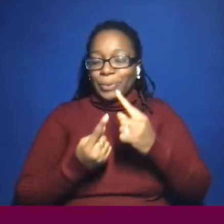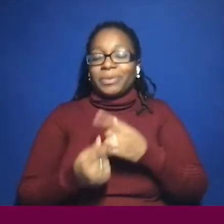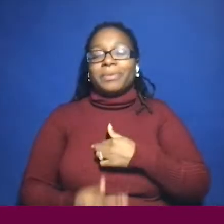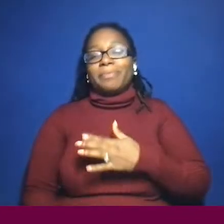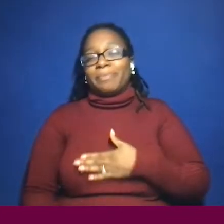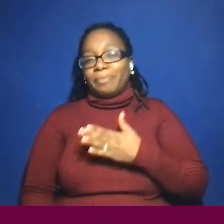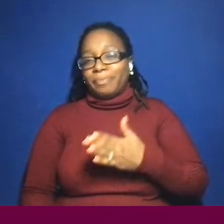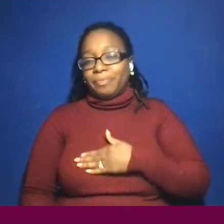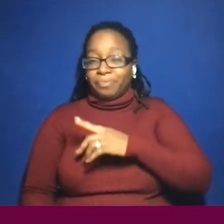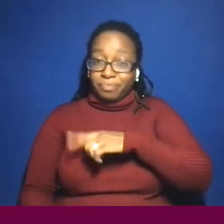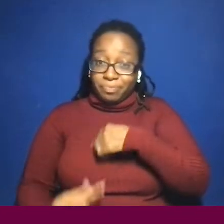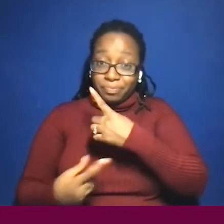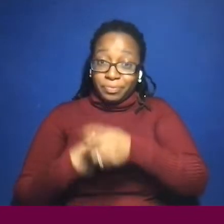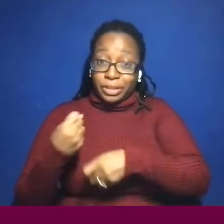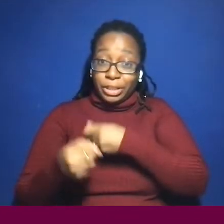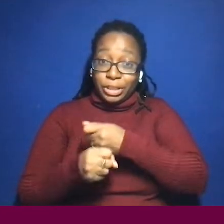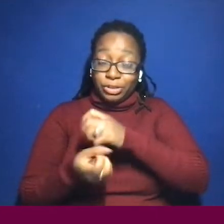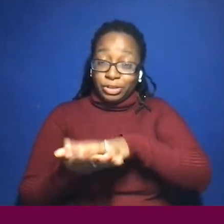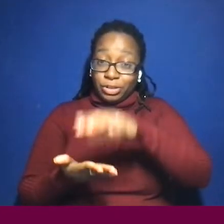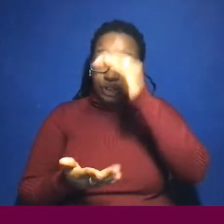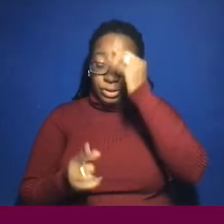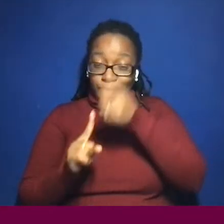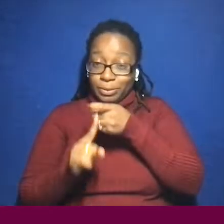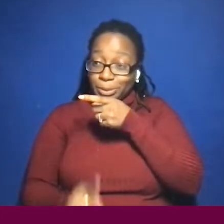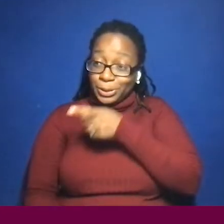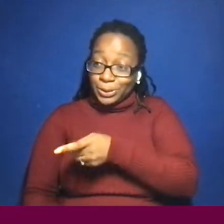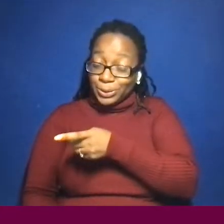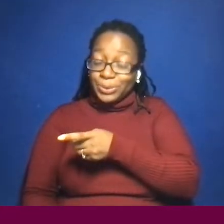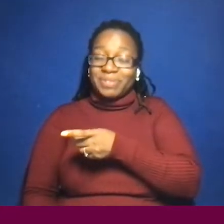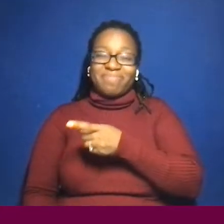and delighted to be here today. Marcie Roth: